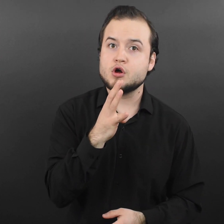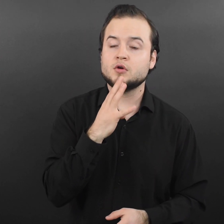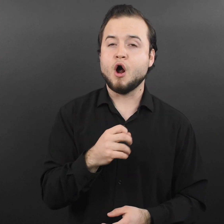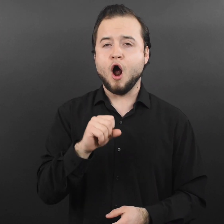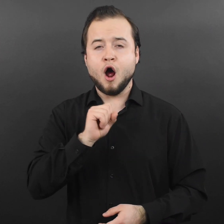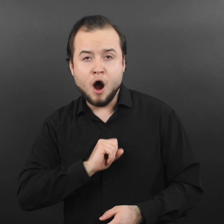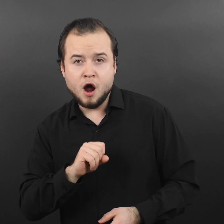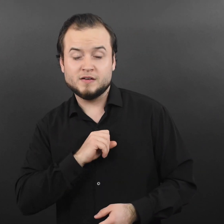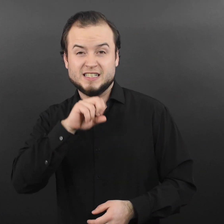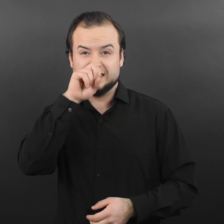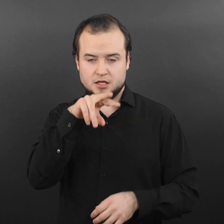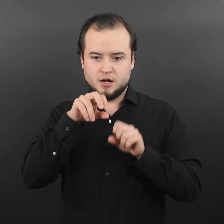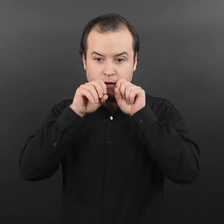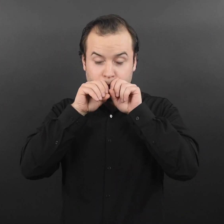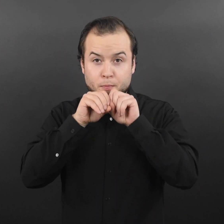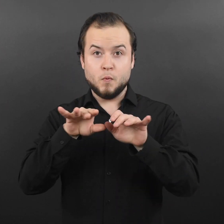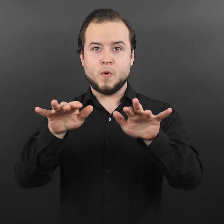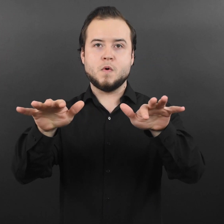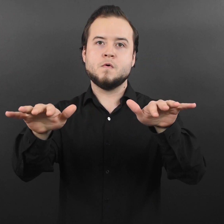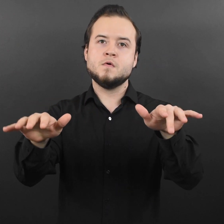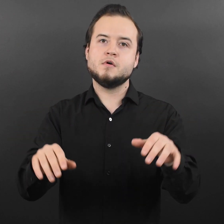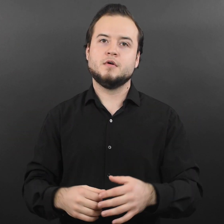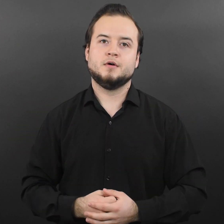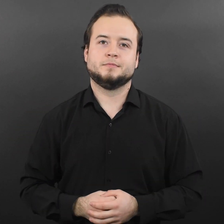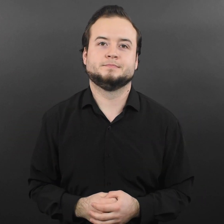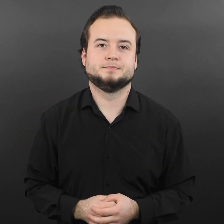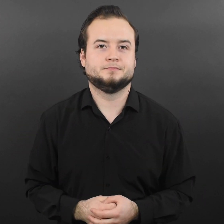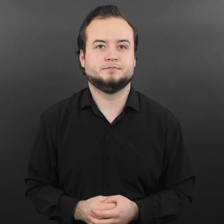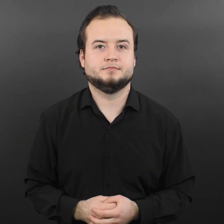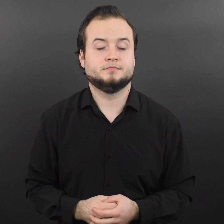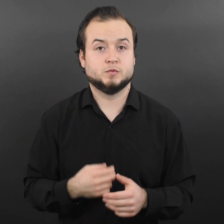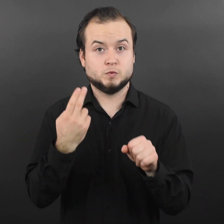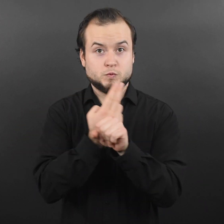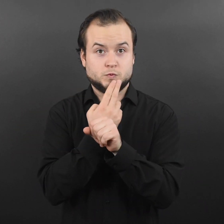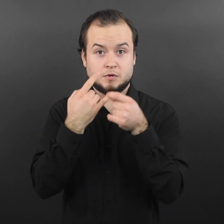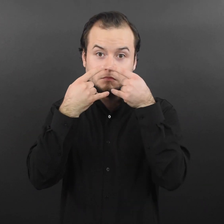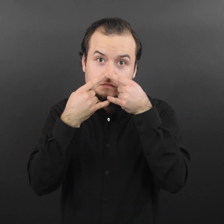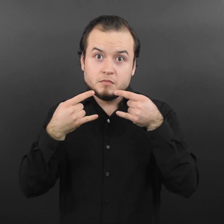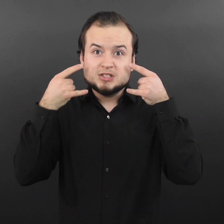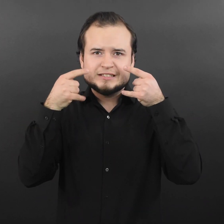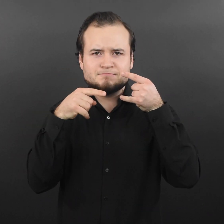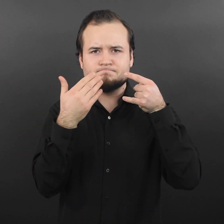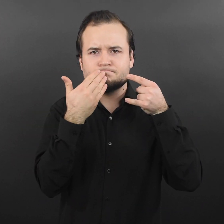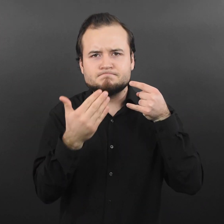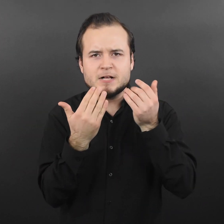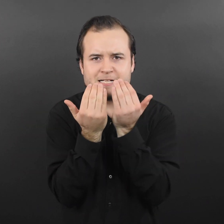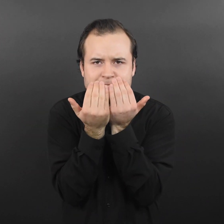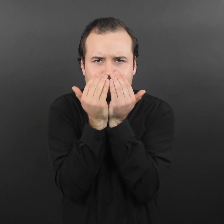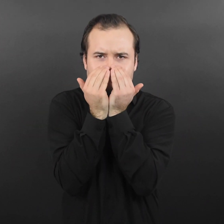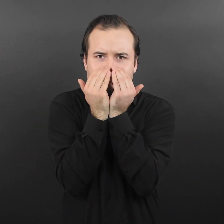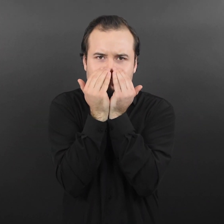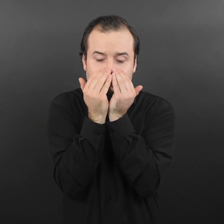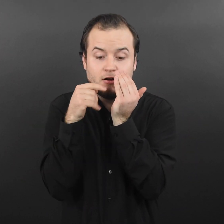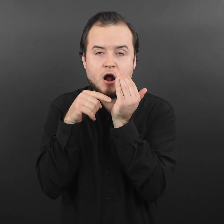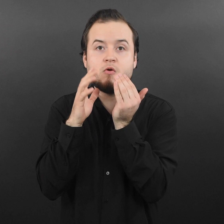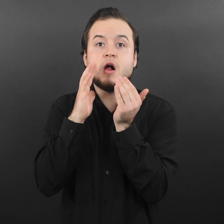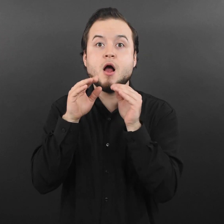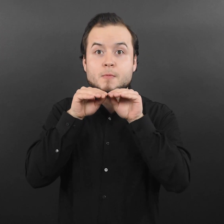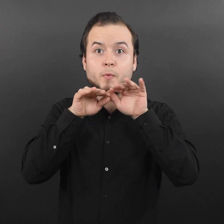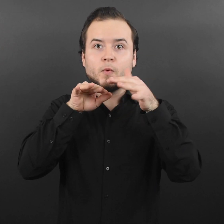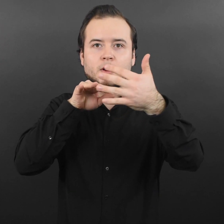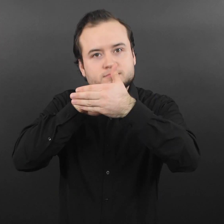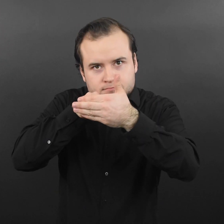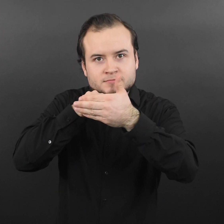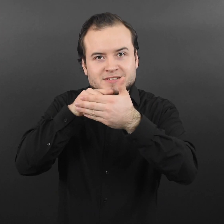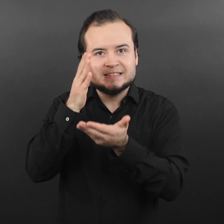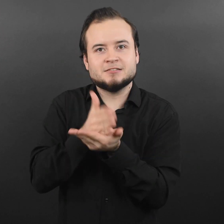when people breath, talk, cough, or sneeze. • Wearing a well-fitted mask stops these droplets